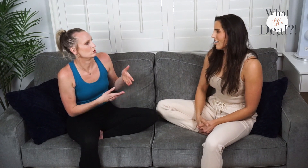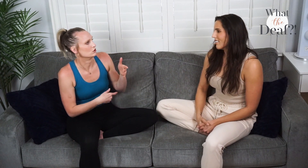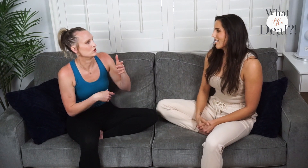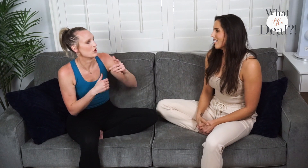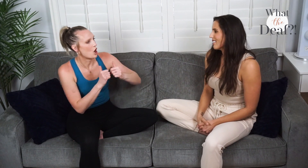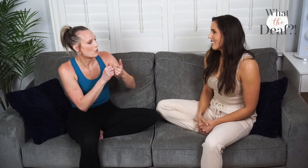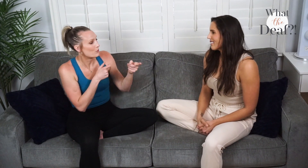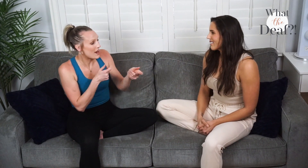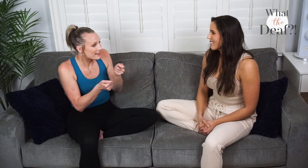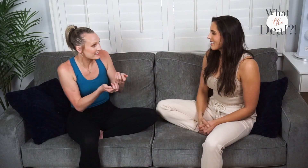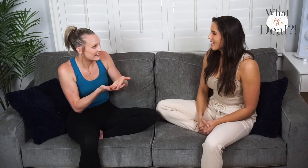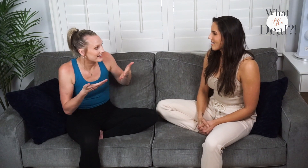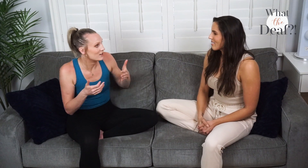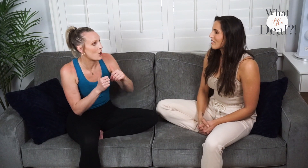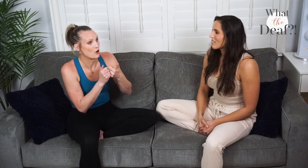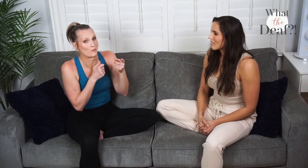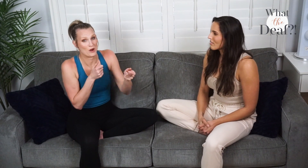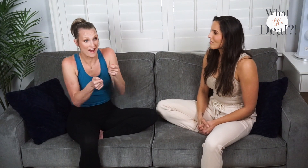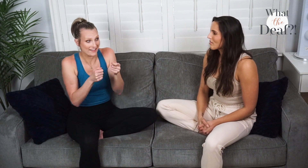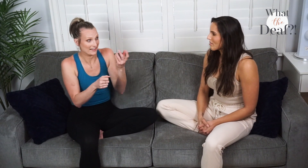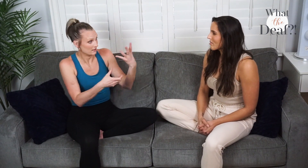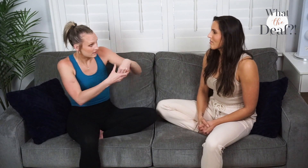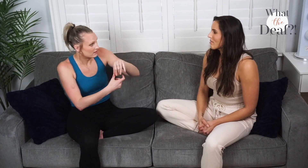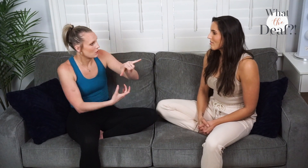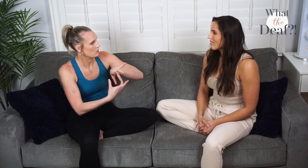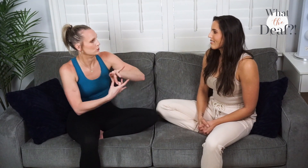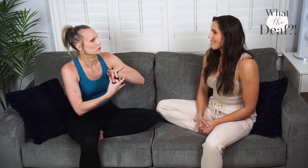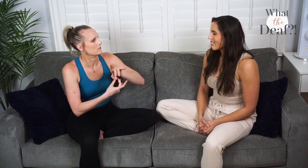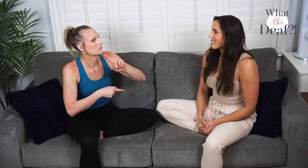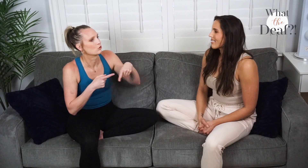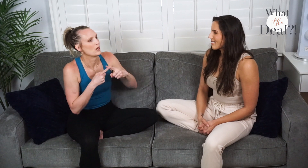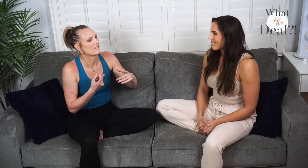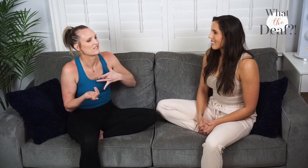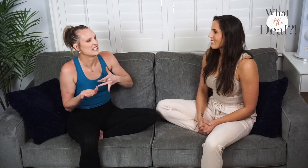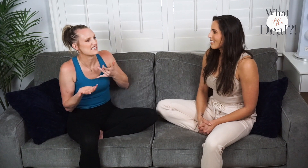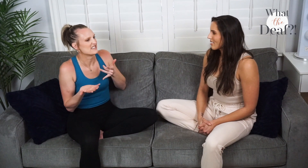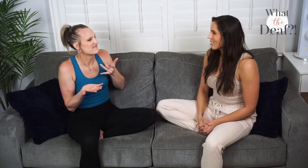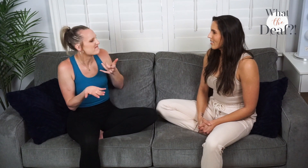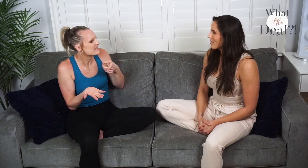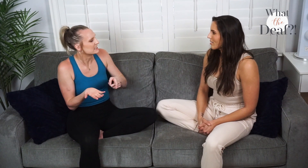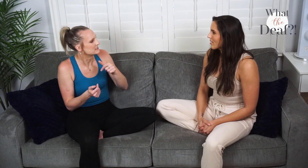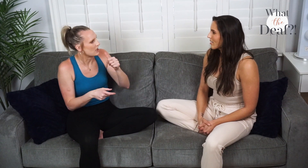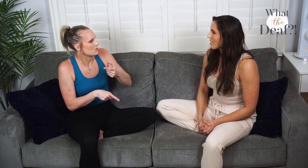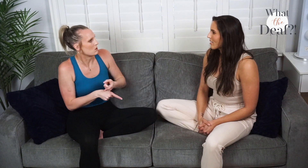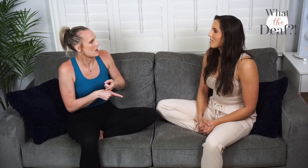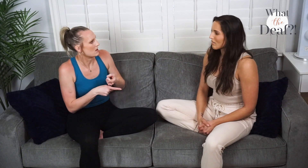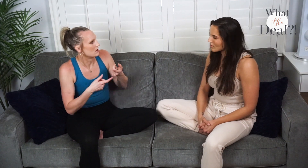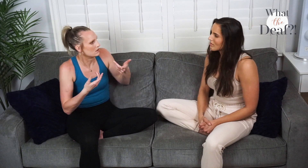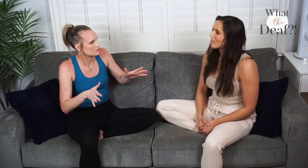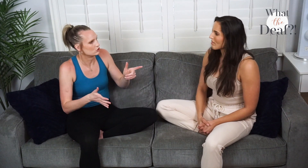as a person on how you handle things. And the way that you handled things in that relationship when you were feeling that things weren’t right,